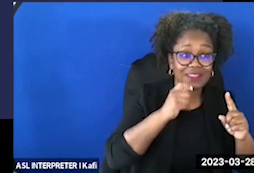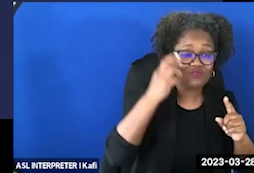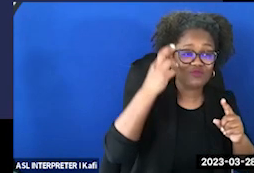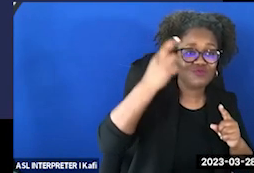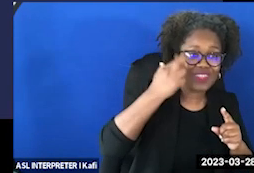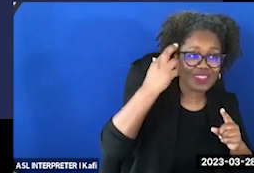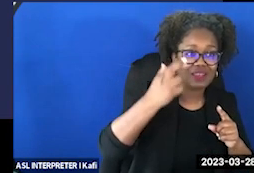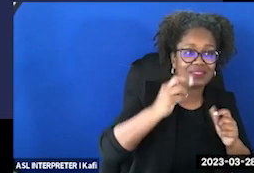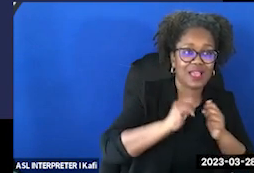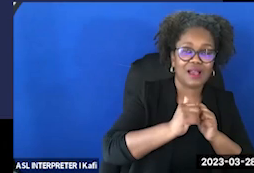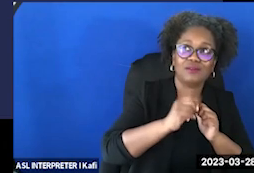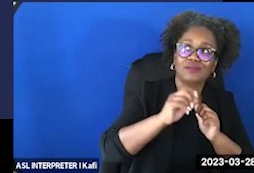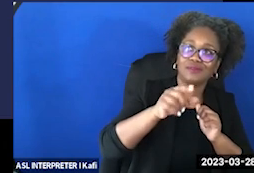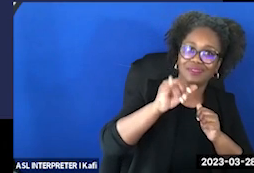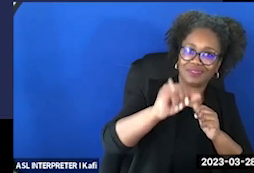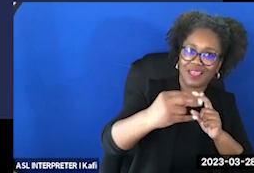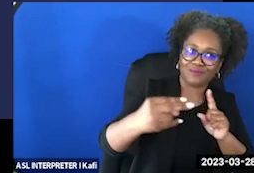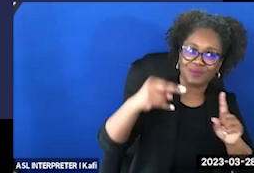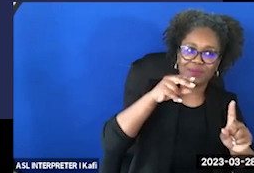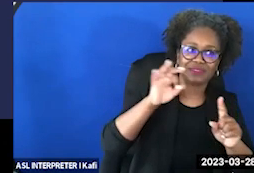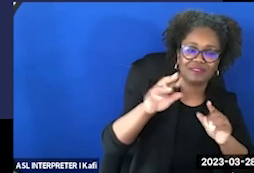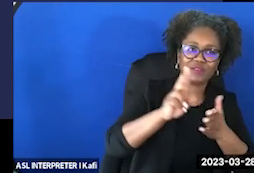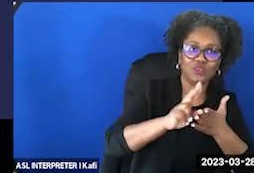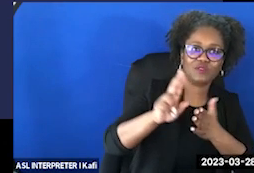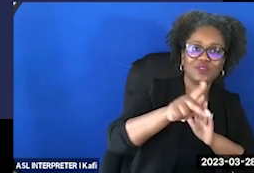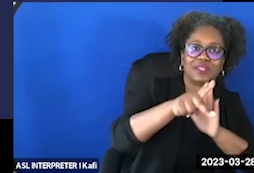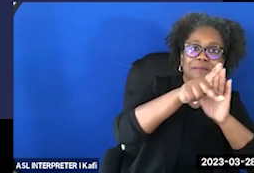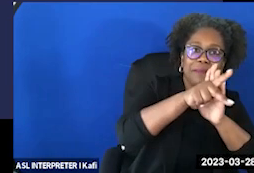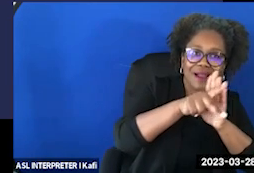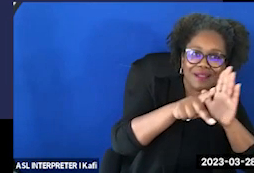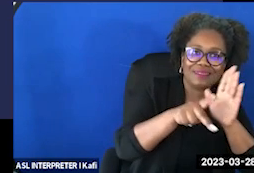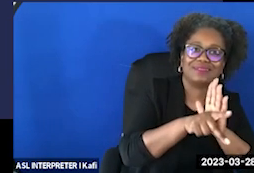Kimberly: could have to be so influential Kimberly: and